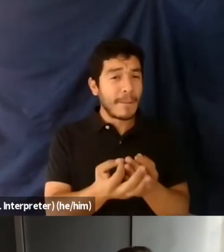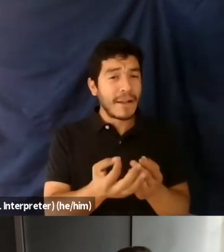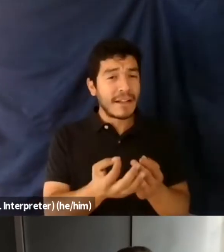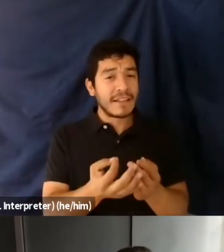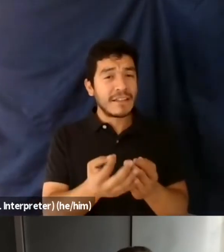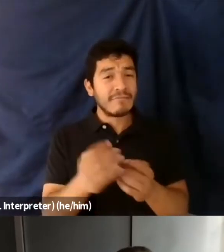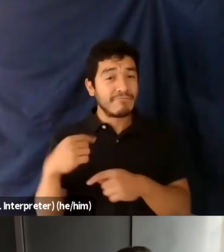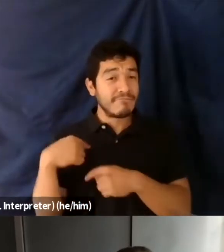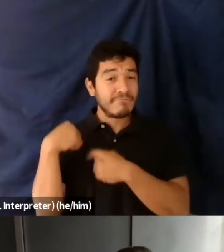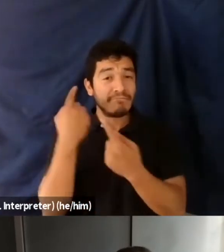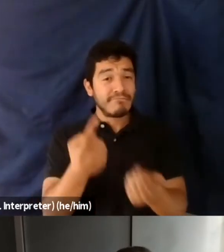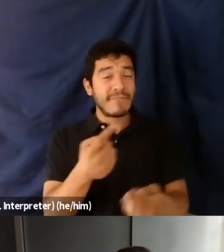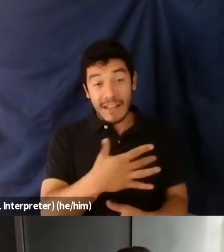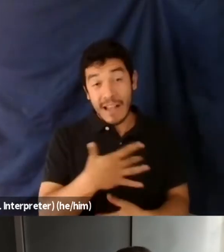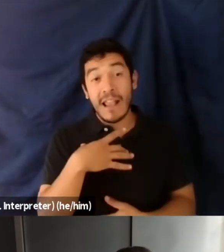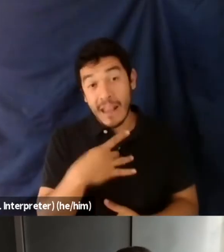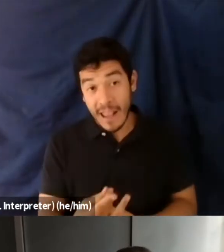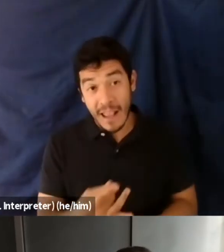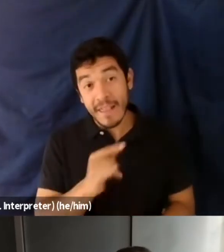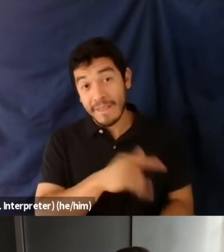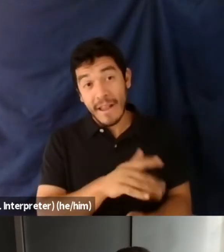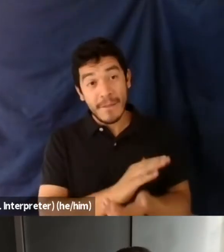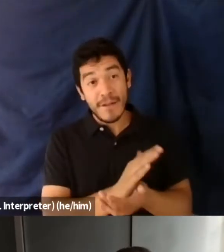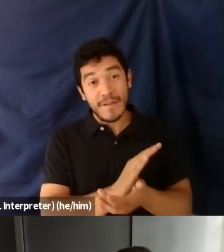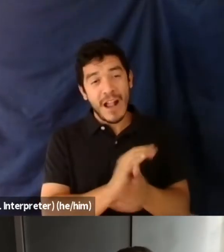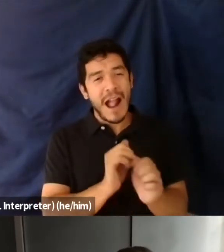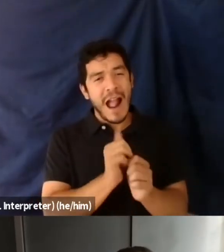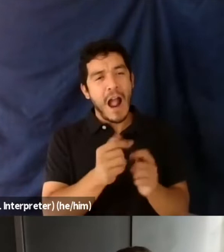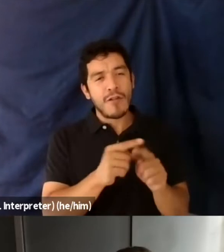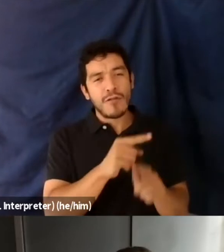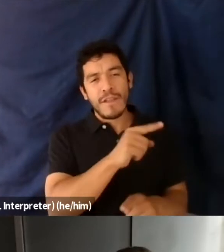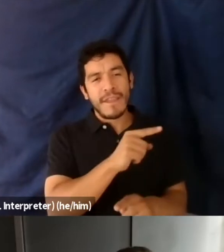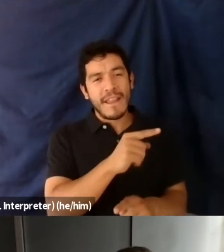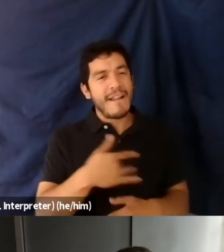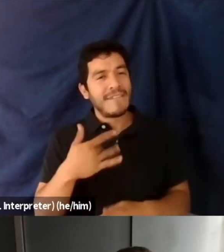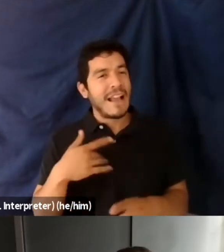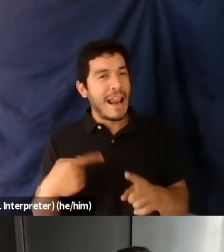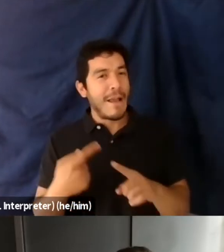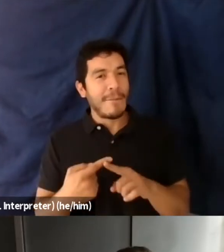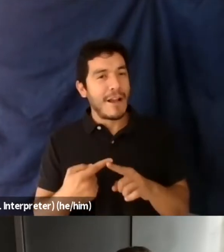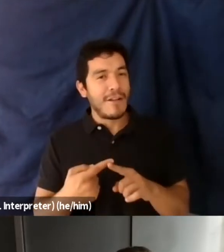or have they embraced it and how do they feel about, you know, such large numbers